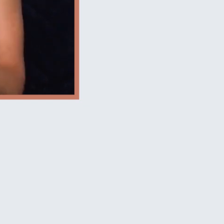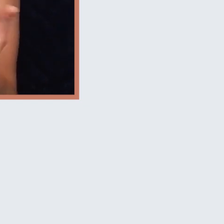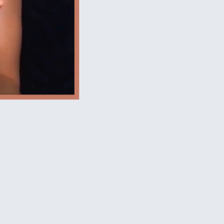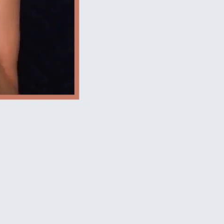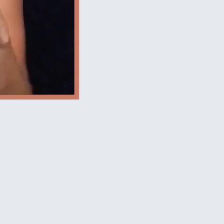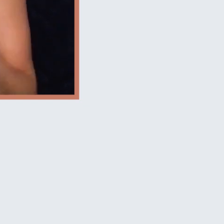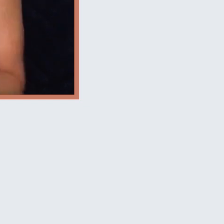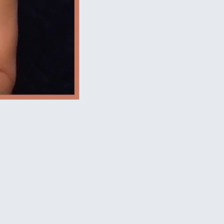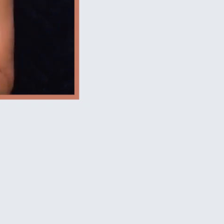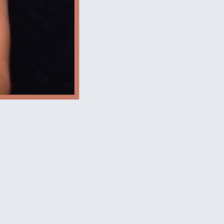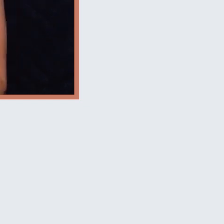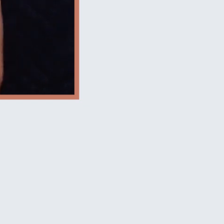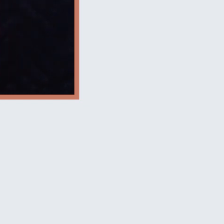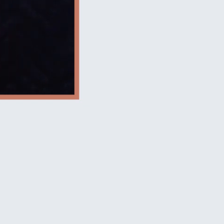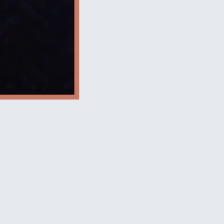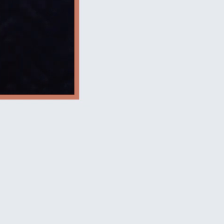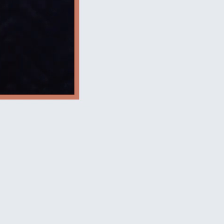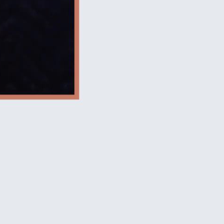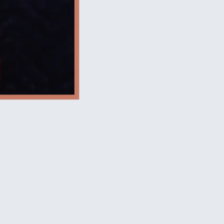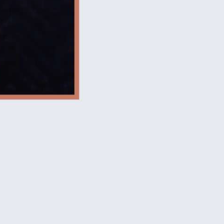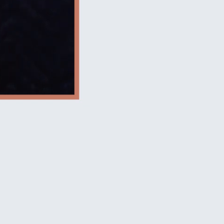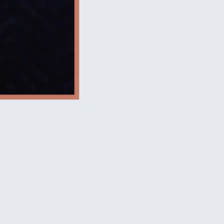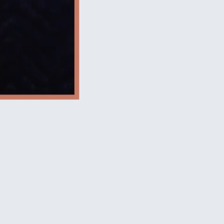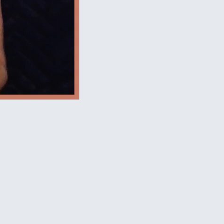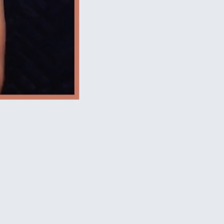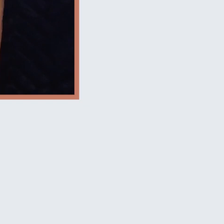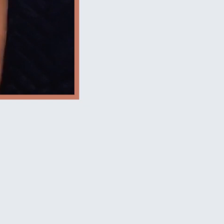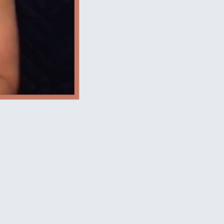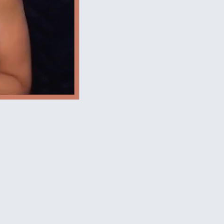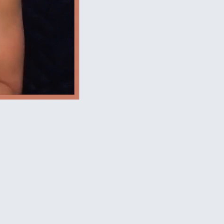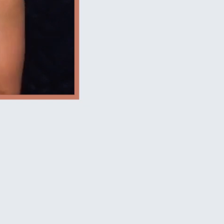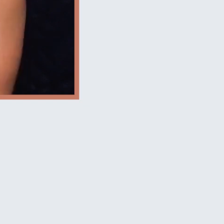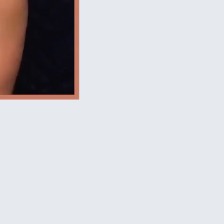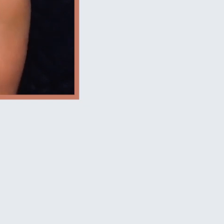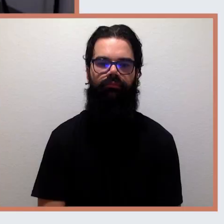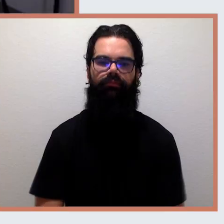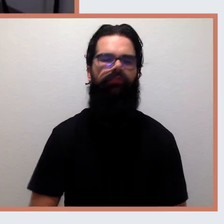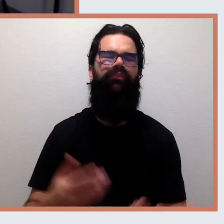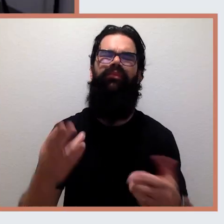and so I appreciate you taking the time to really discuss about it and be raw because this is what we need to hear, stories like this,